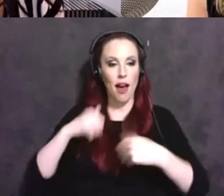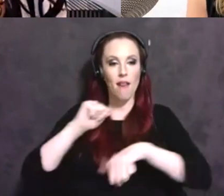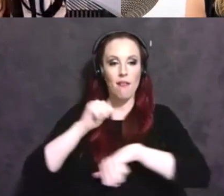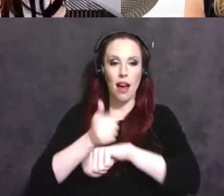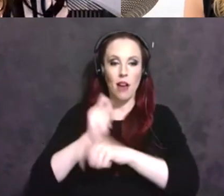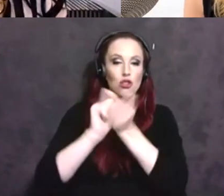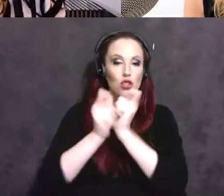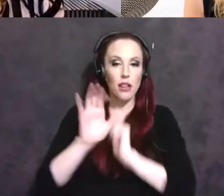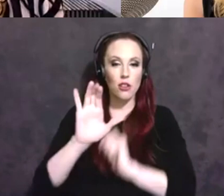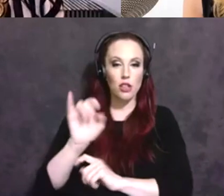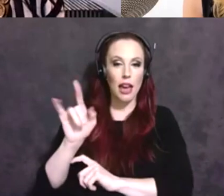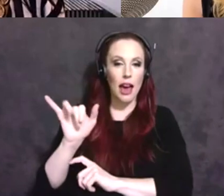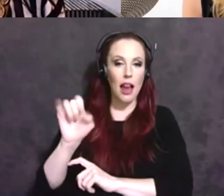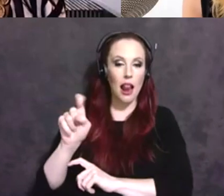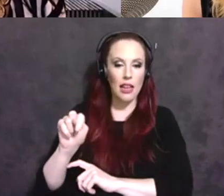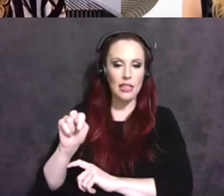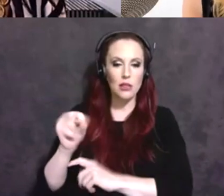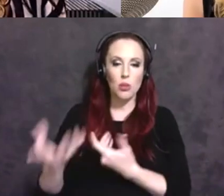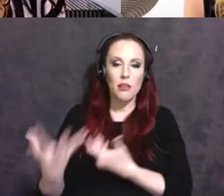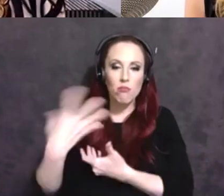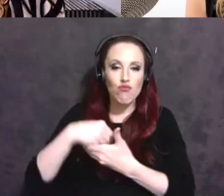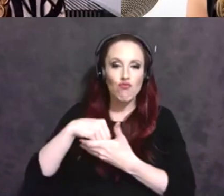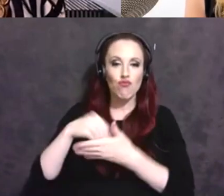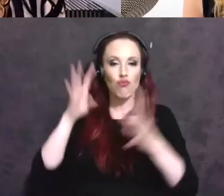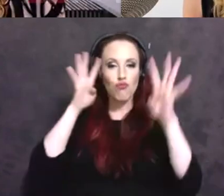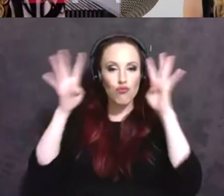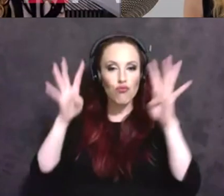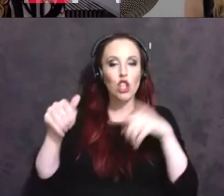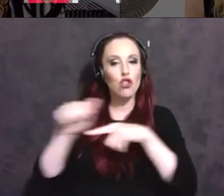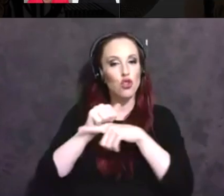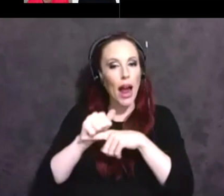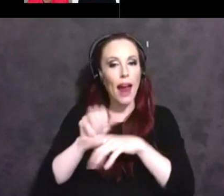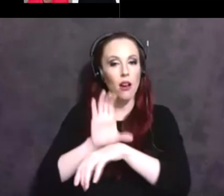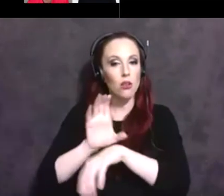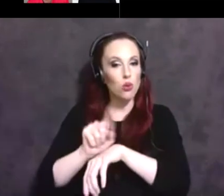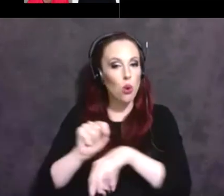Welcome, everyone. Welcome to Leading with Empathy and Allyship. I am your host Melinda